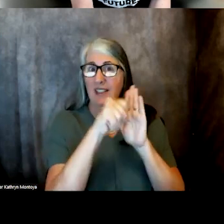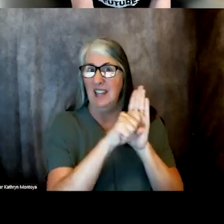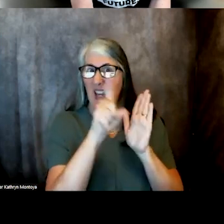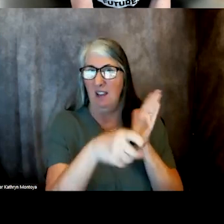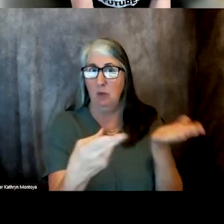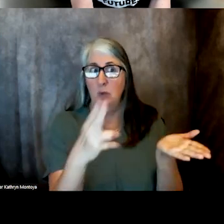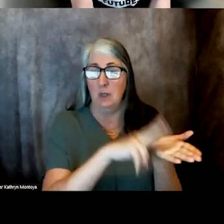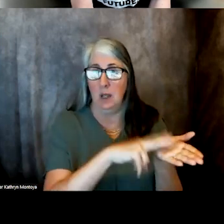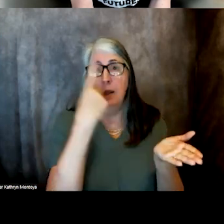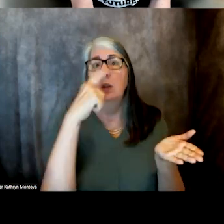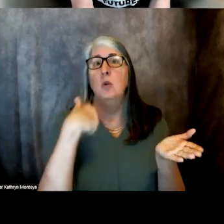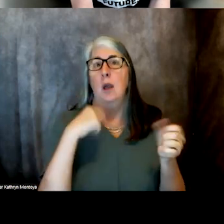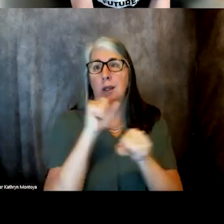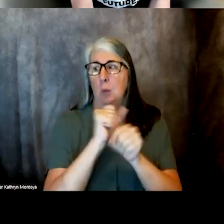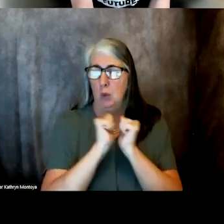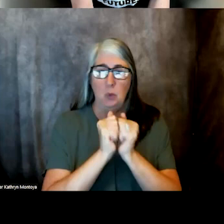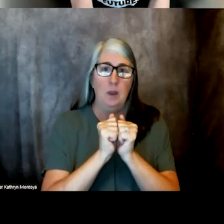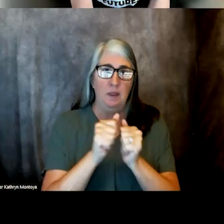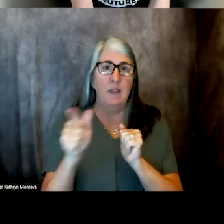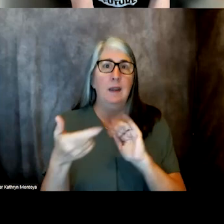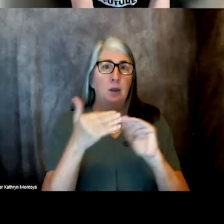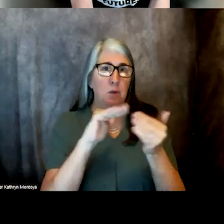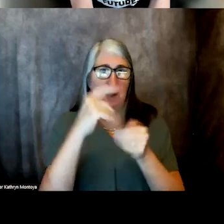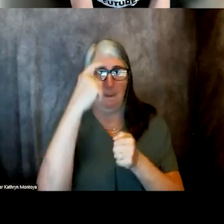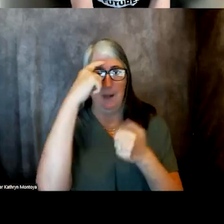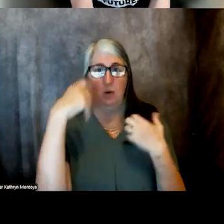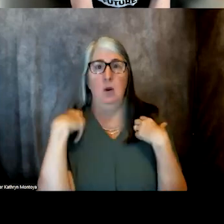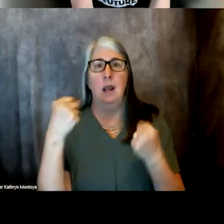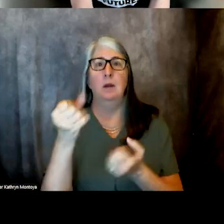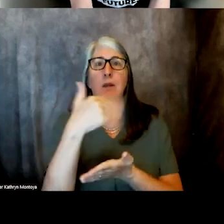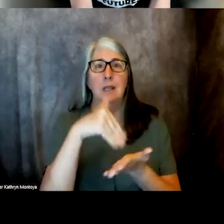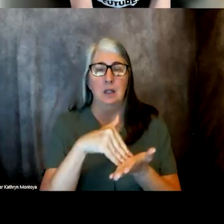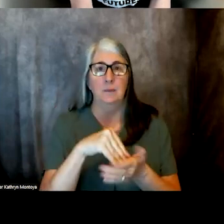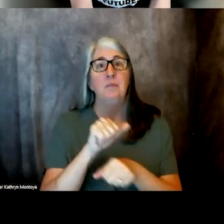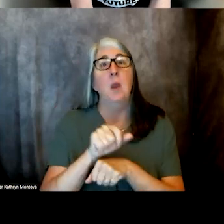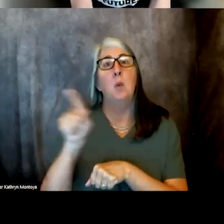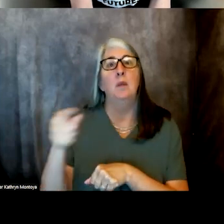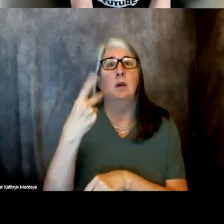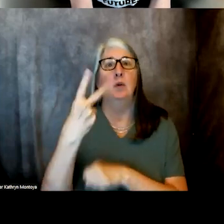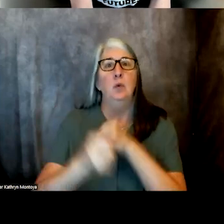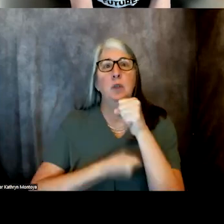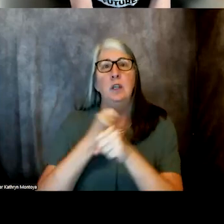COULD WORK WITH THE COMMUNITY HEALTH CENTER AND I WORKED THERE FOR TWO YEARS AND WORKED ON TO THE STATE GOVERNMENT.